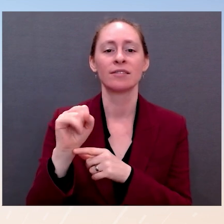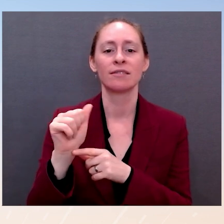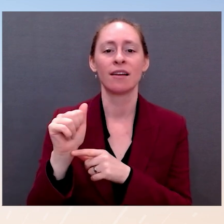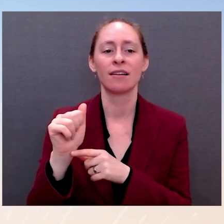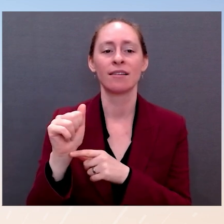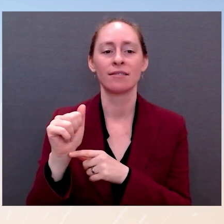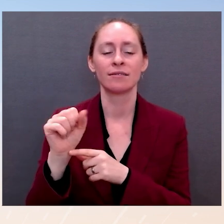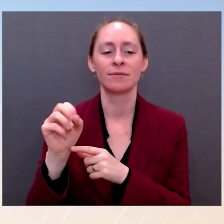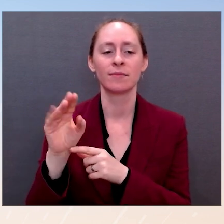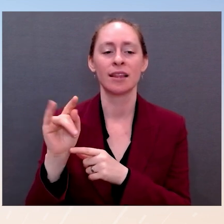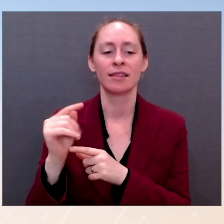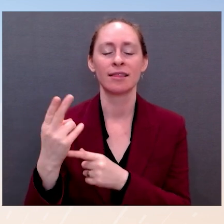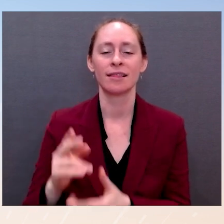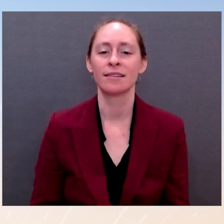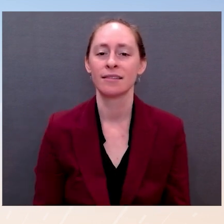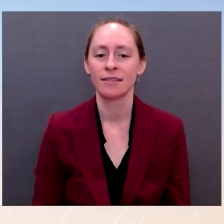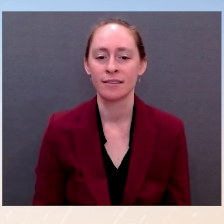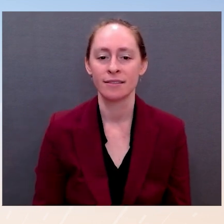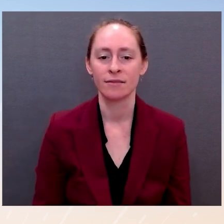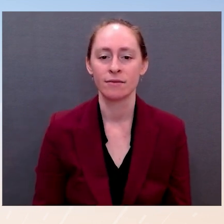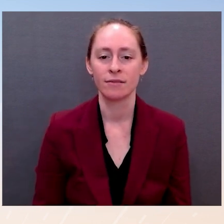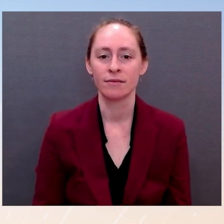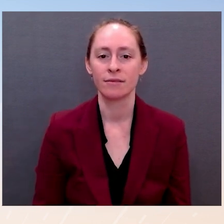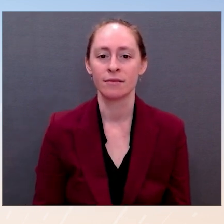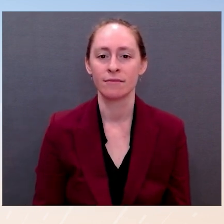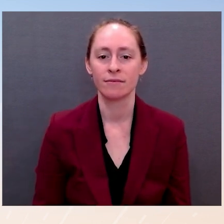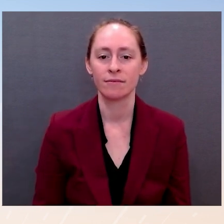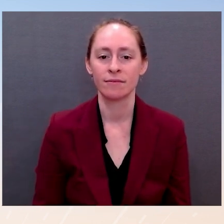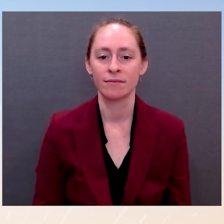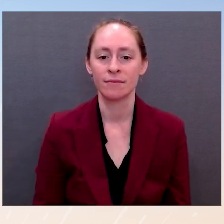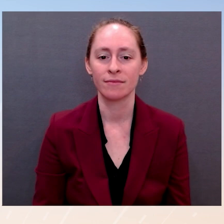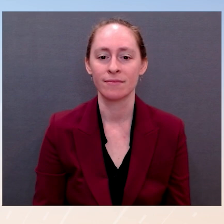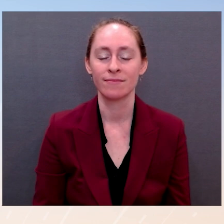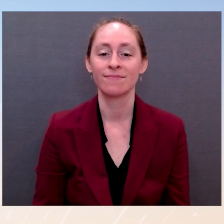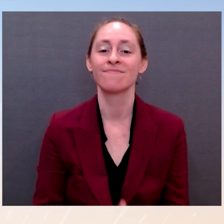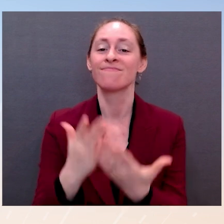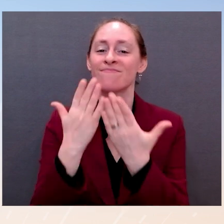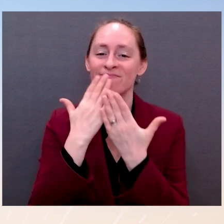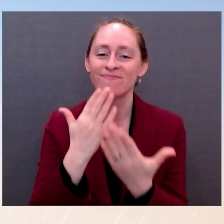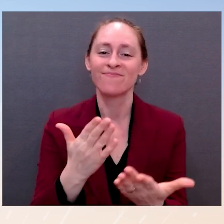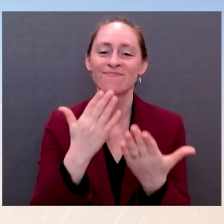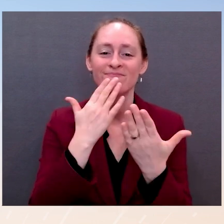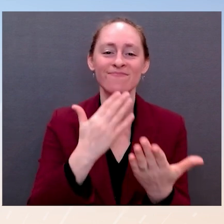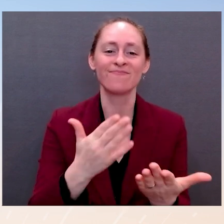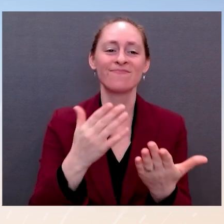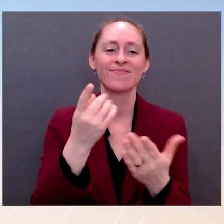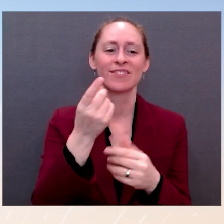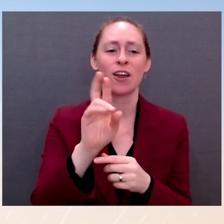Carissa Smith: Thank you, thank you, thank you so much, Dr. Alister Martin and Mr. Grant Hill,